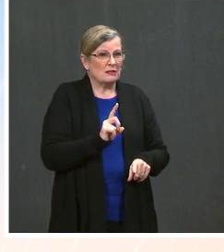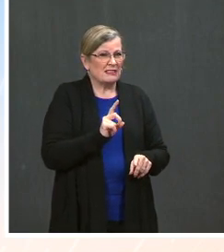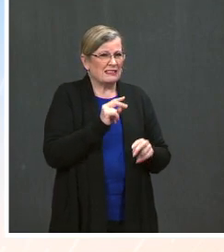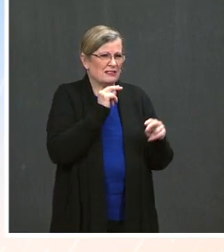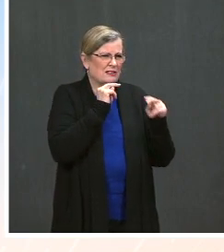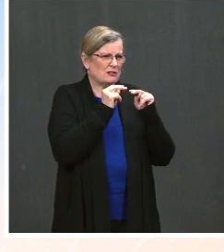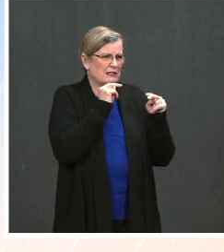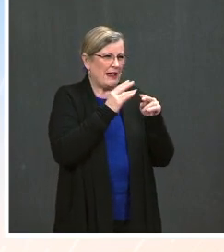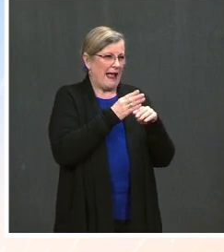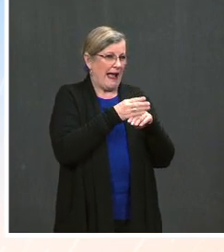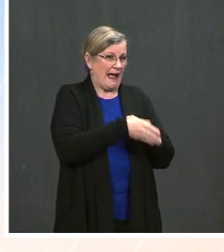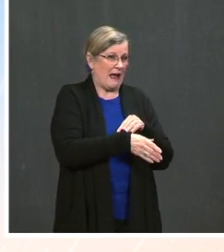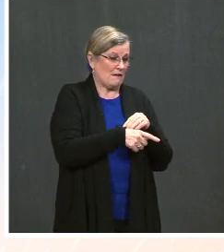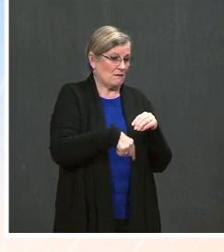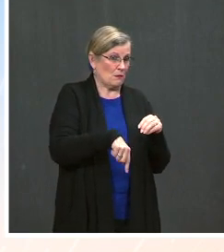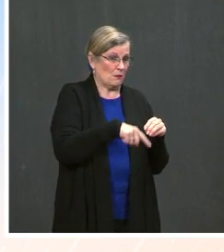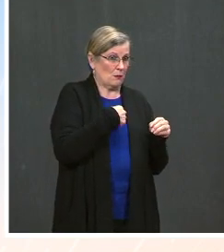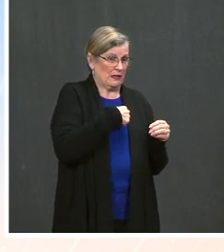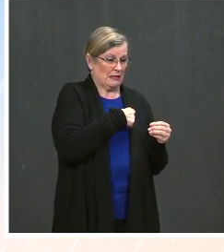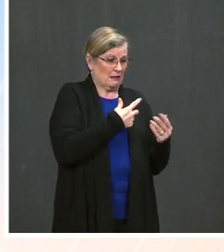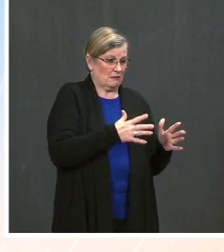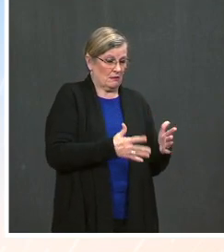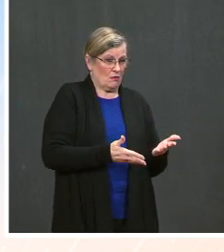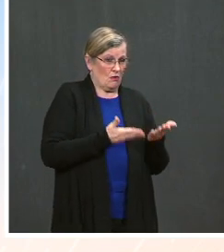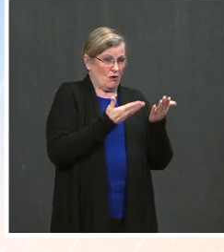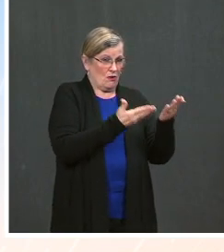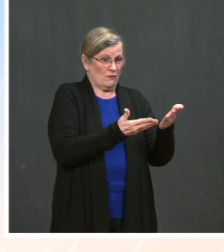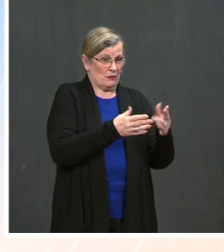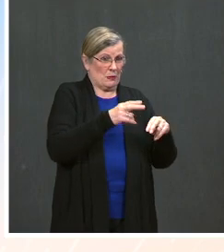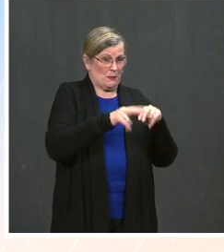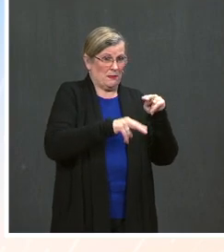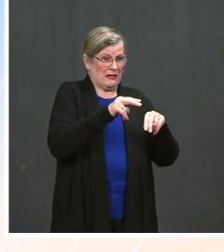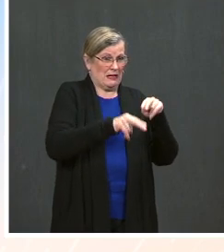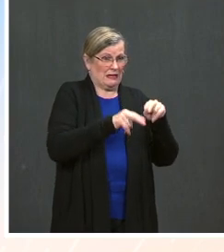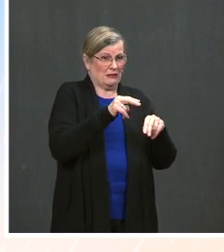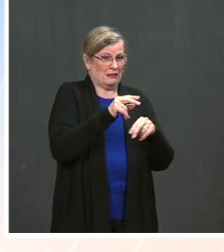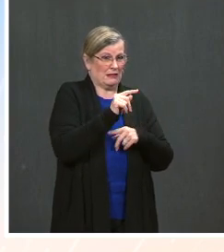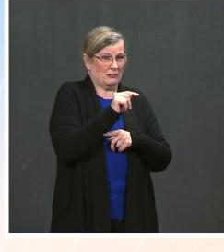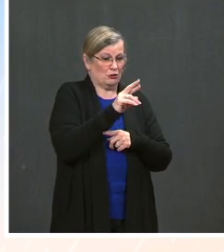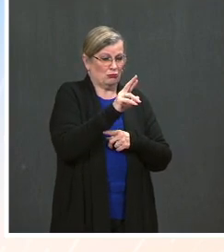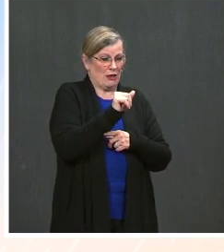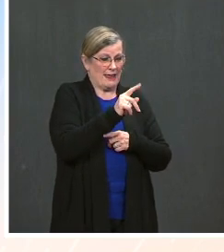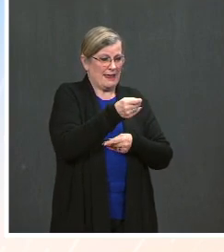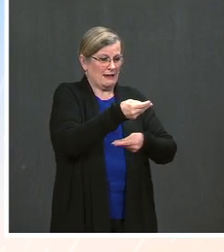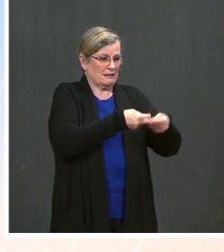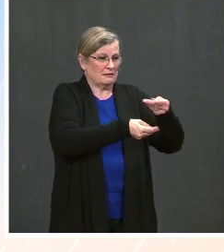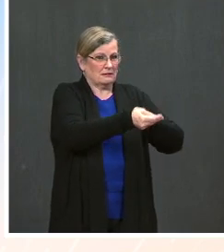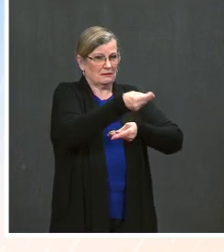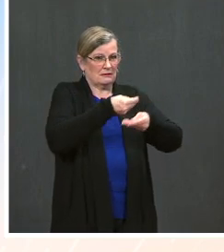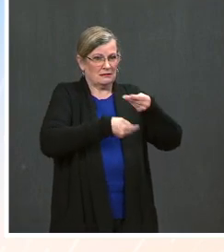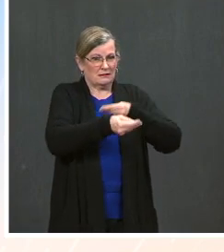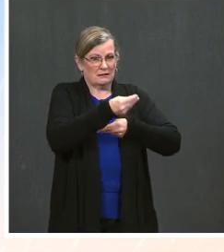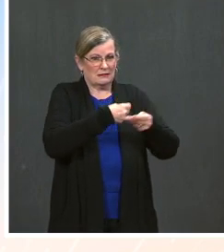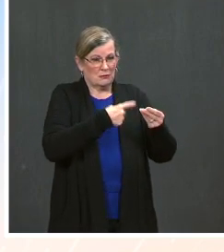The Building Trades actually support this piece of -- this part of the legislation, because it's about infrastructure. It's about building roads and bridges